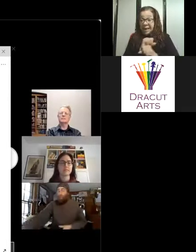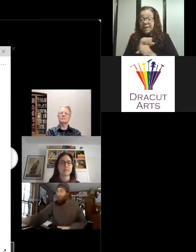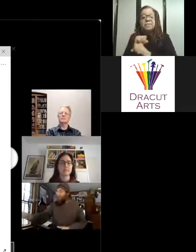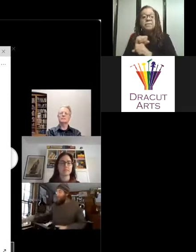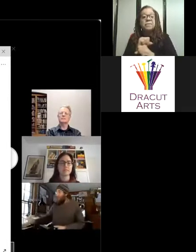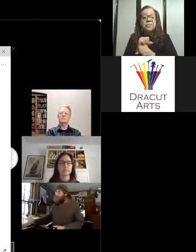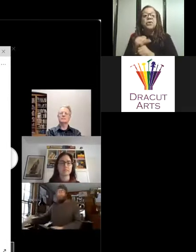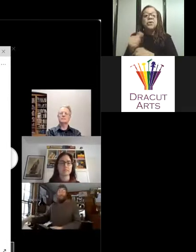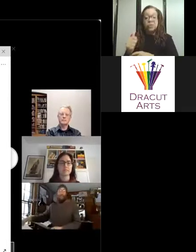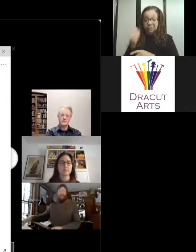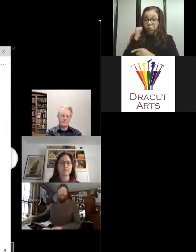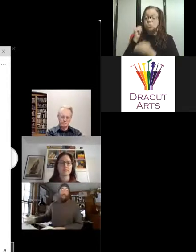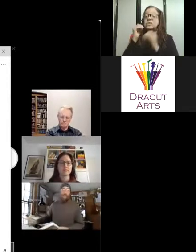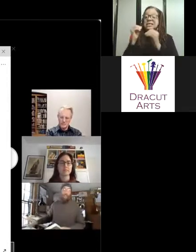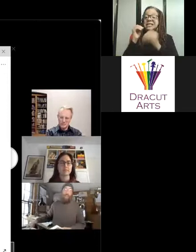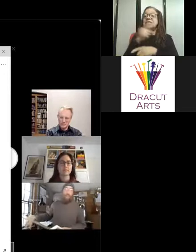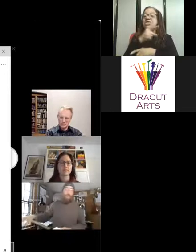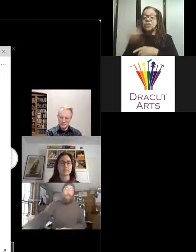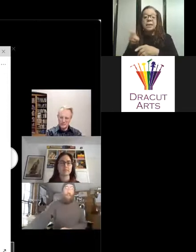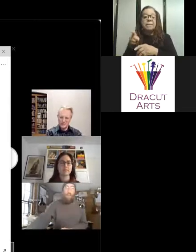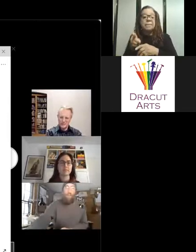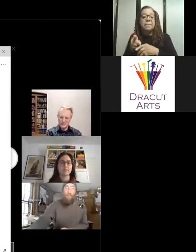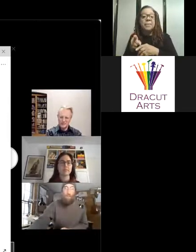a little after this time. Now, if you uh, if you know your